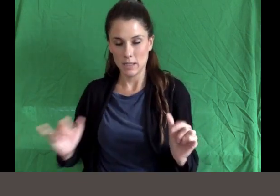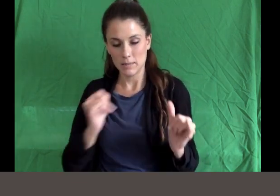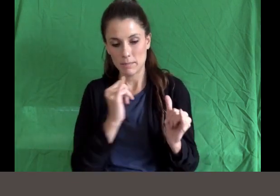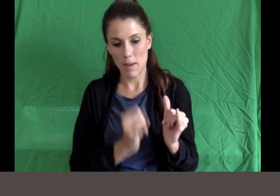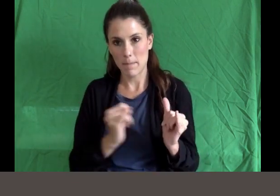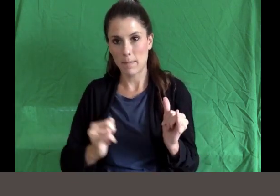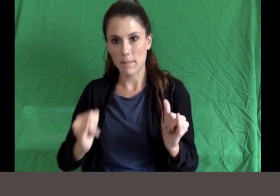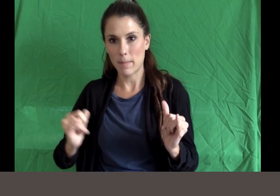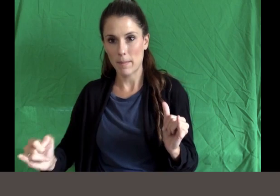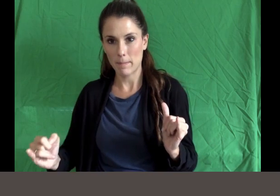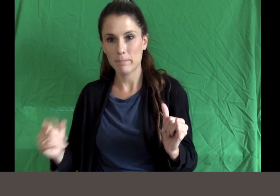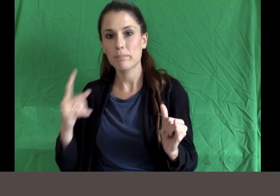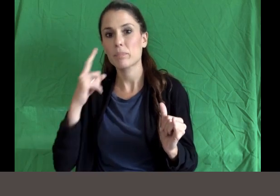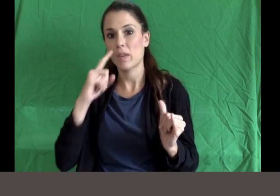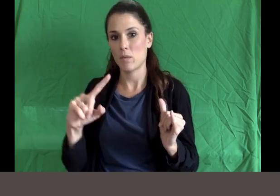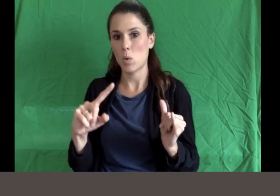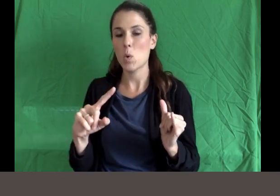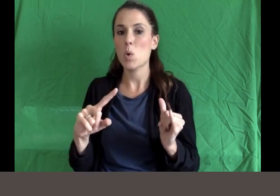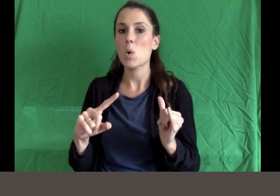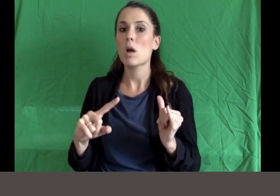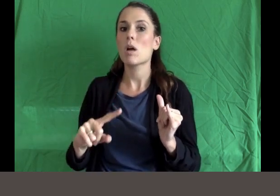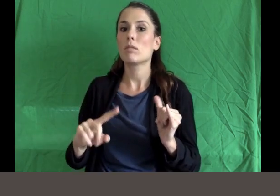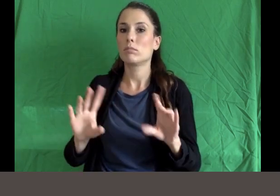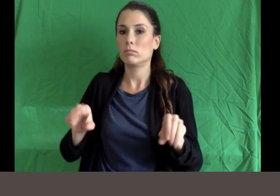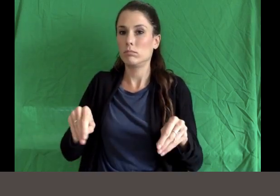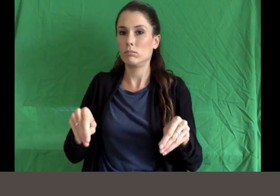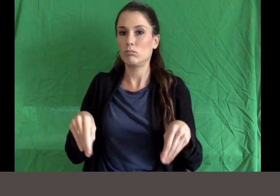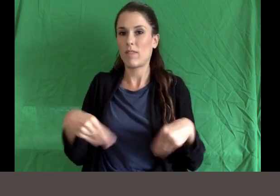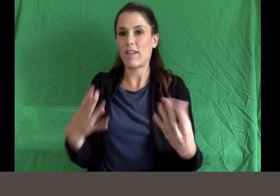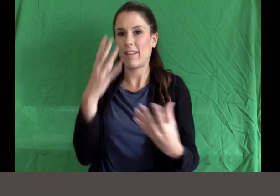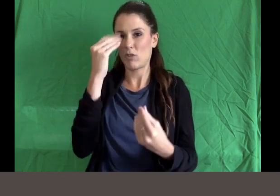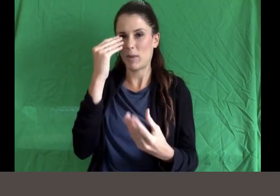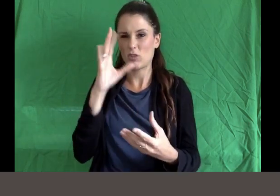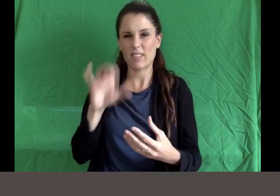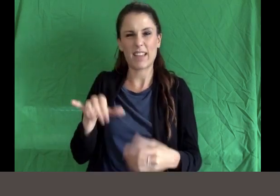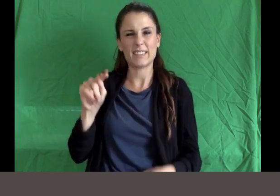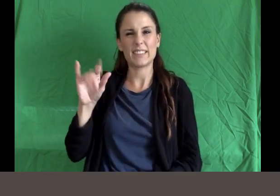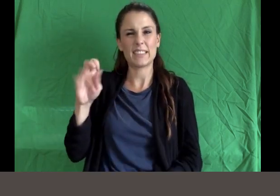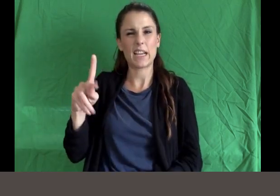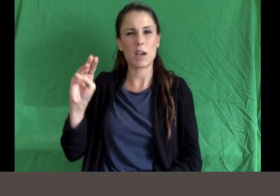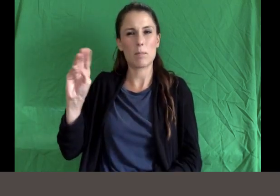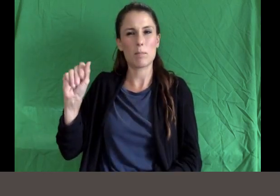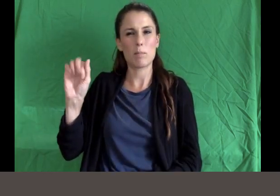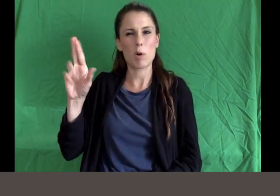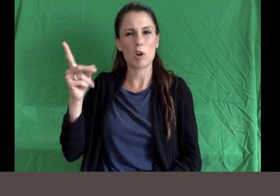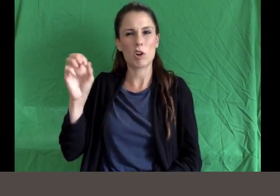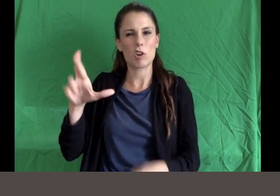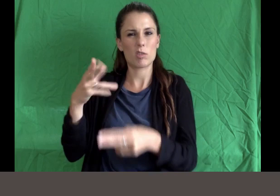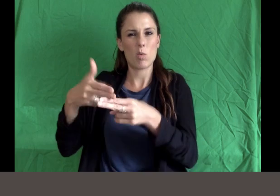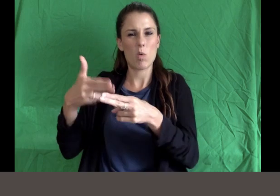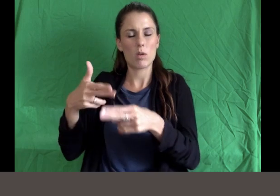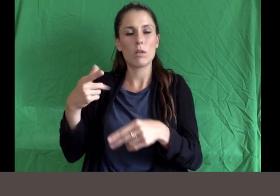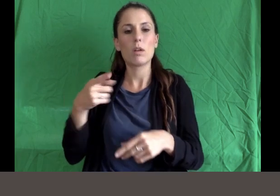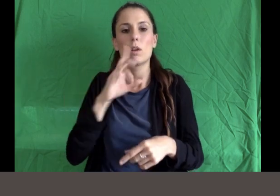them for you and here you can see i have my ticks ranging from zero to almost two pi for my single